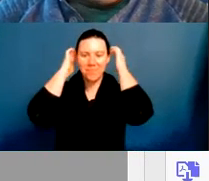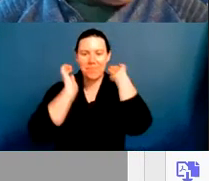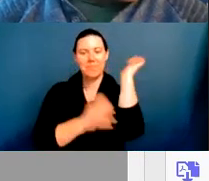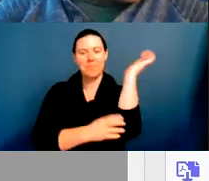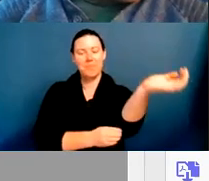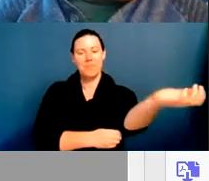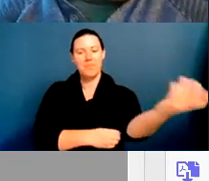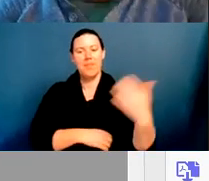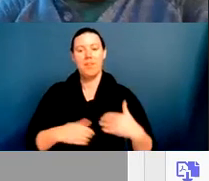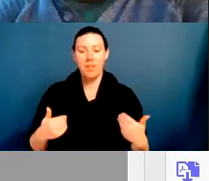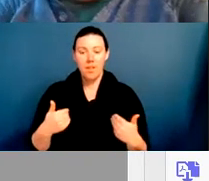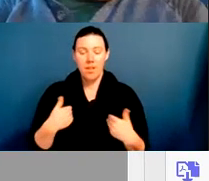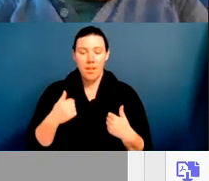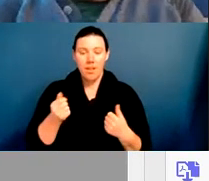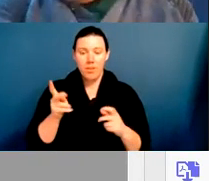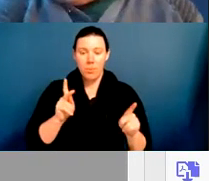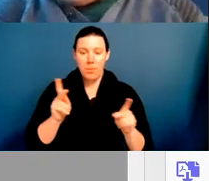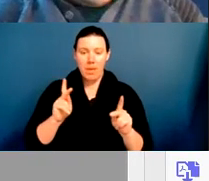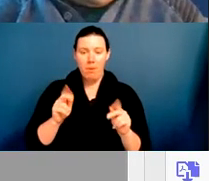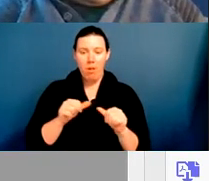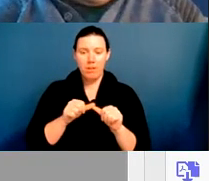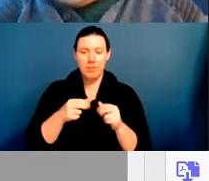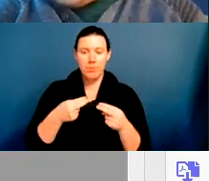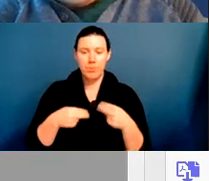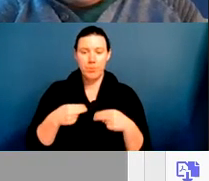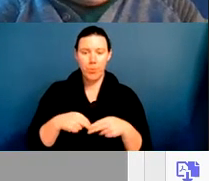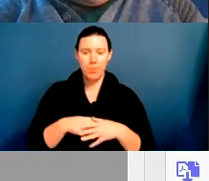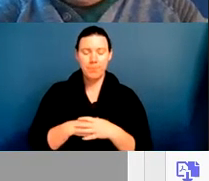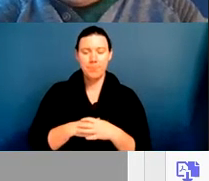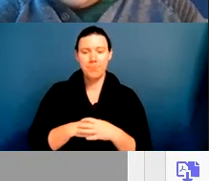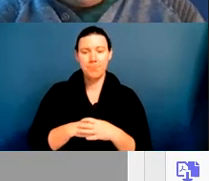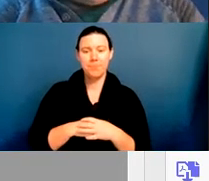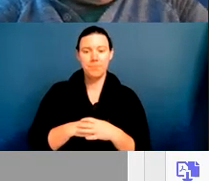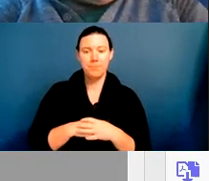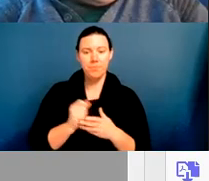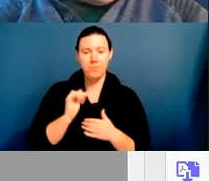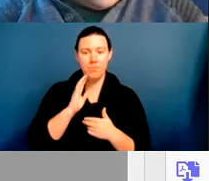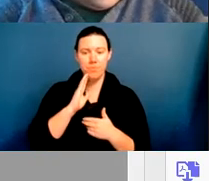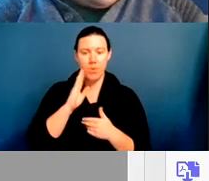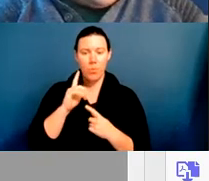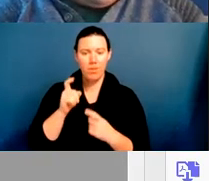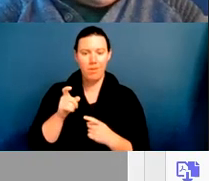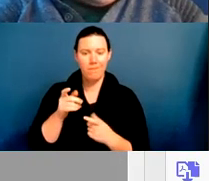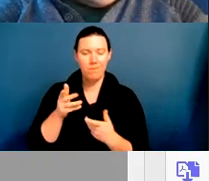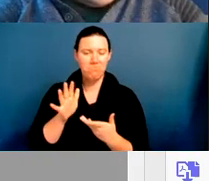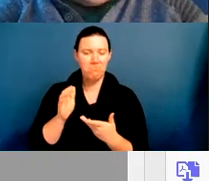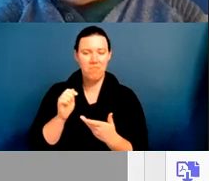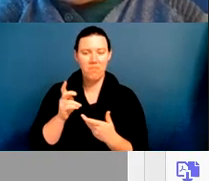We have some people trickling in, so we'll give just a few more seconds.